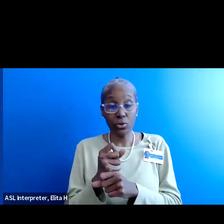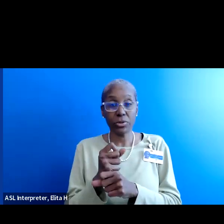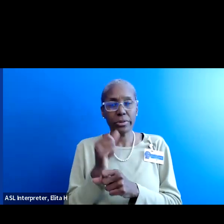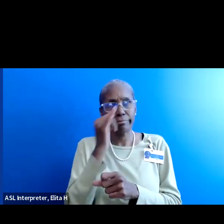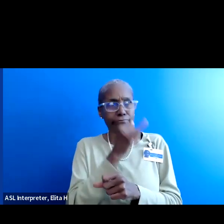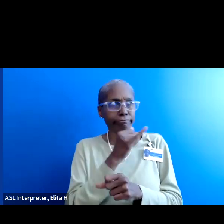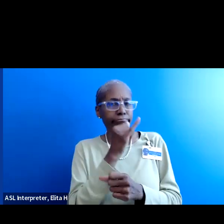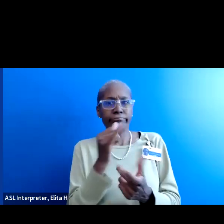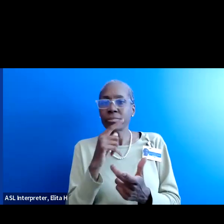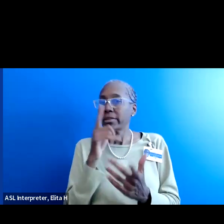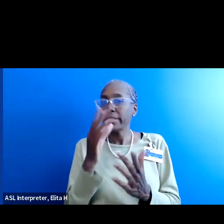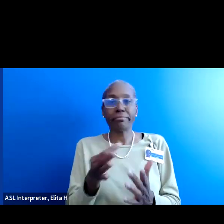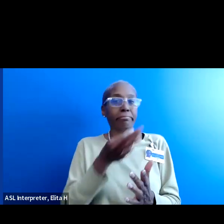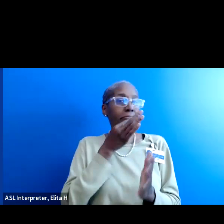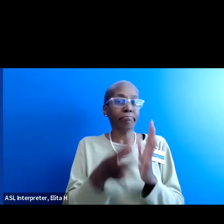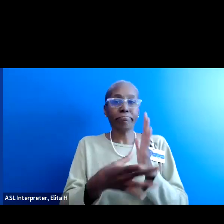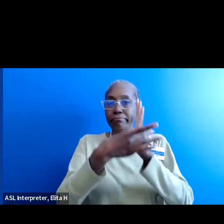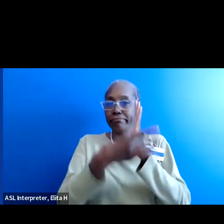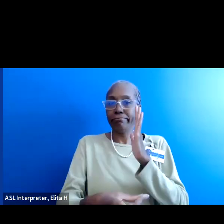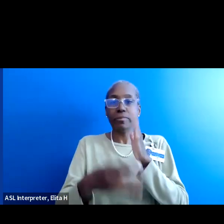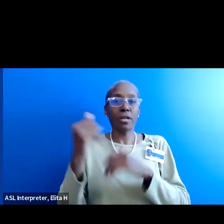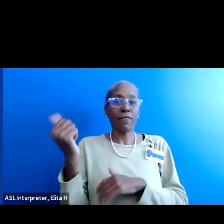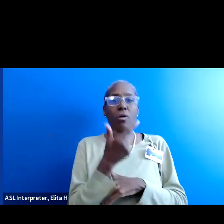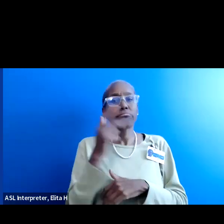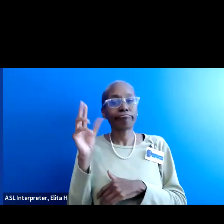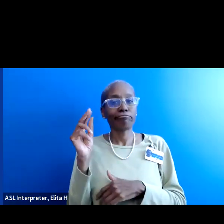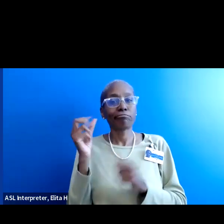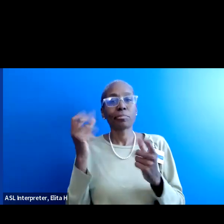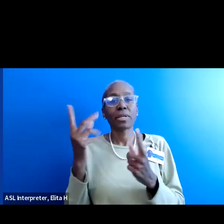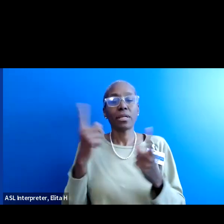So I'm not an expert in all things, and a lot of these questions we received